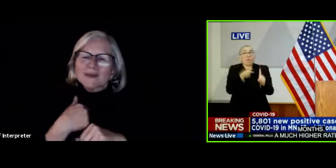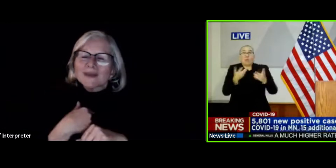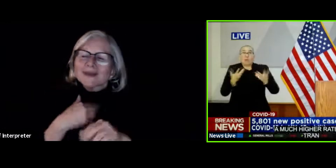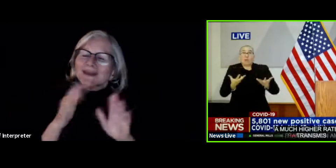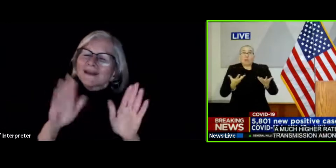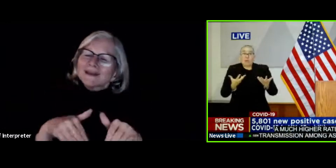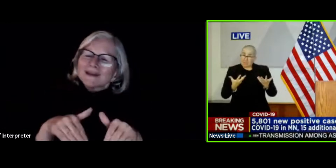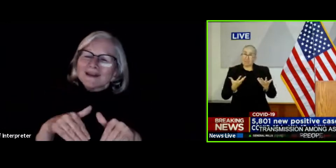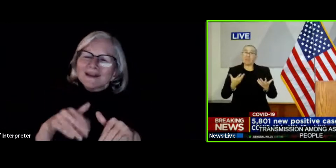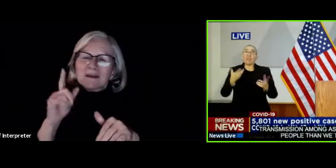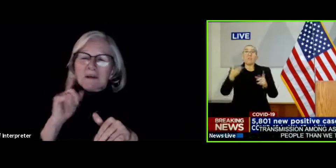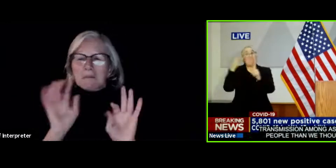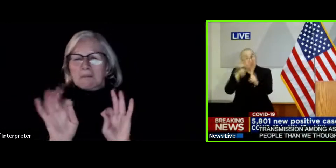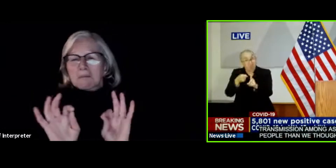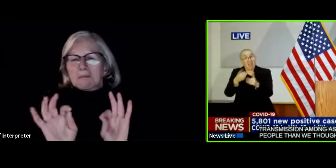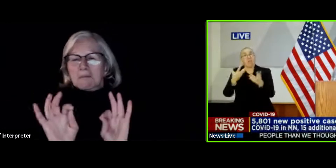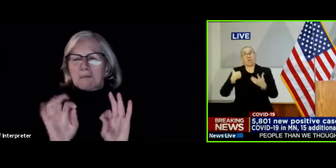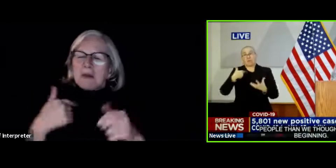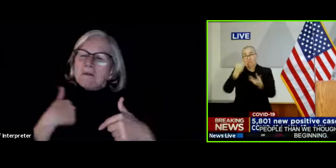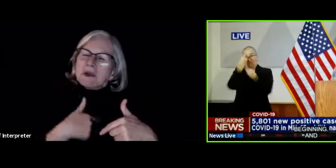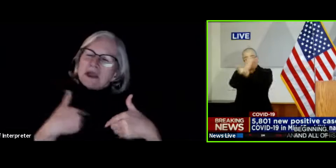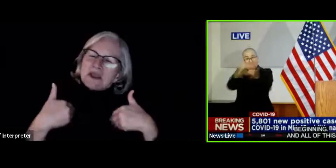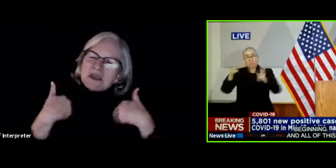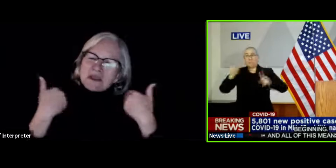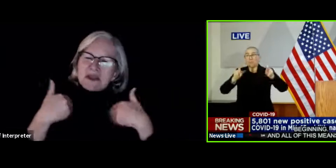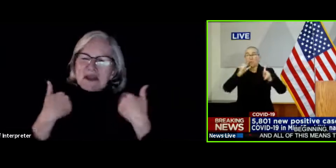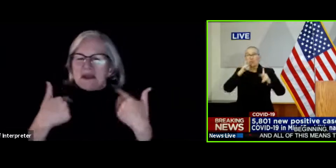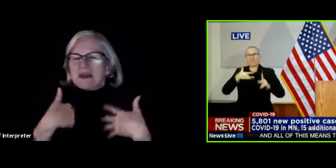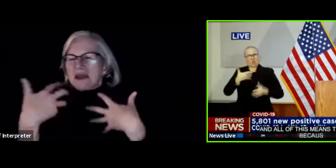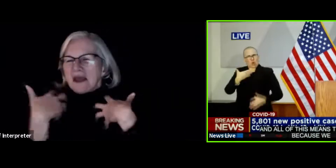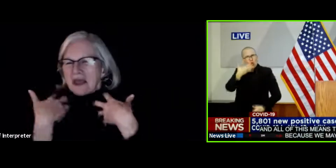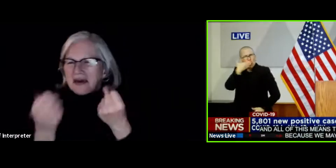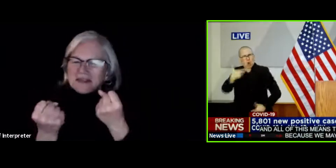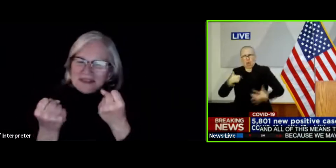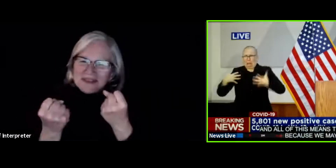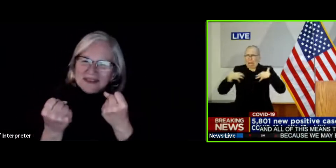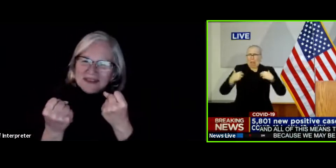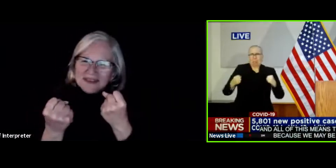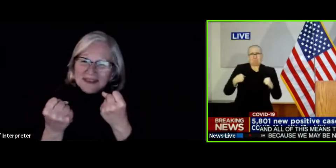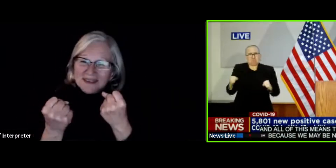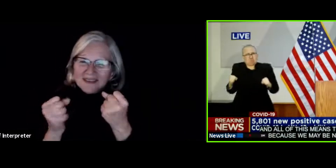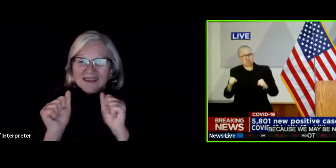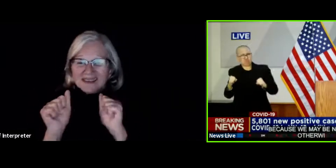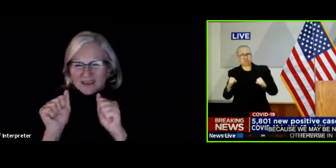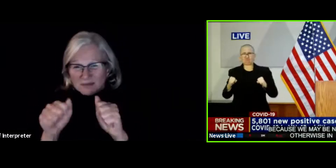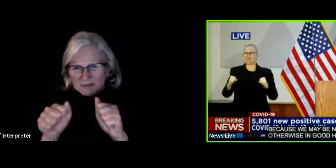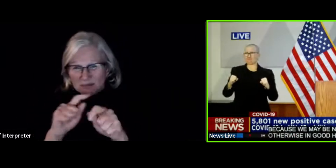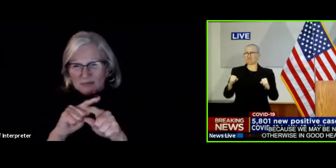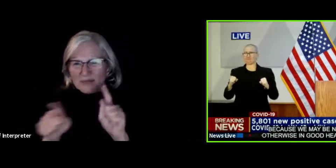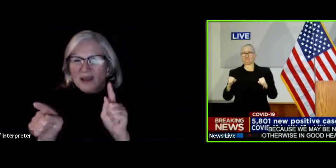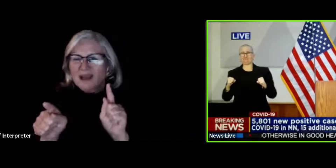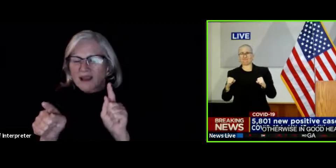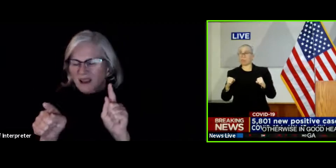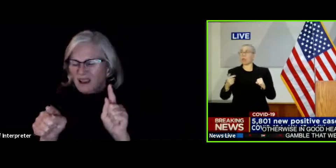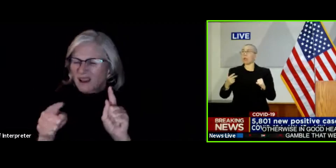GAMBLE THAT WE AND THE PEOPLE WE LOVE MAY ENDS UP REGRETTING. GETTING A HANDLE ON SLOWING IT IS SPREADS IN THE WEEKS BETWEEN